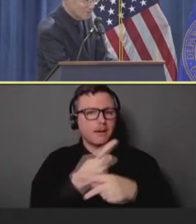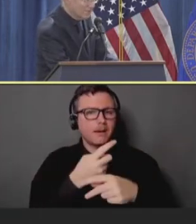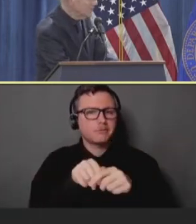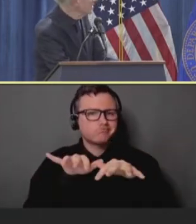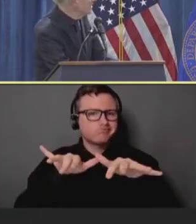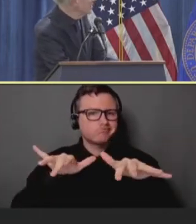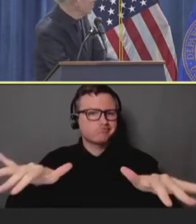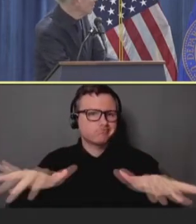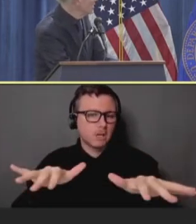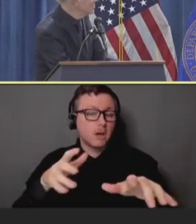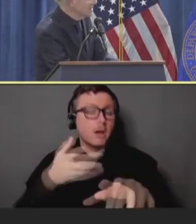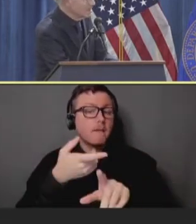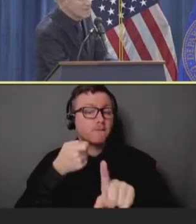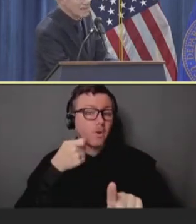result of the oral vaccine.